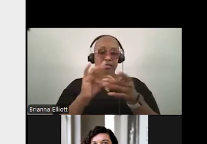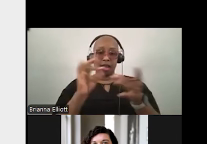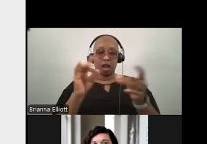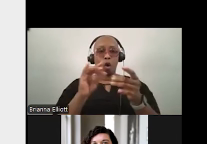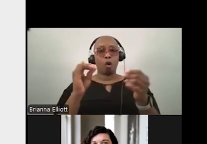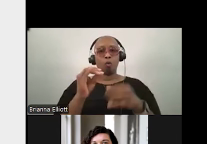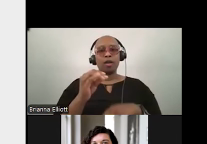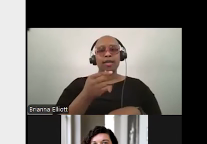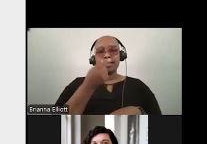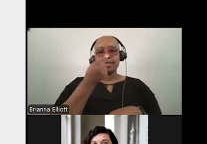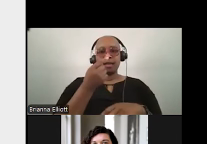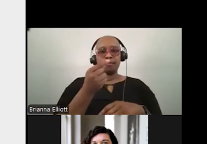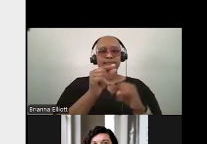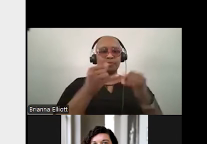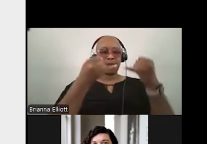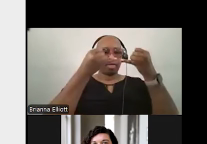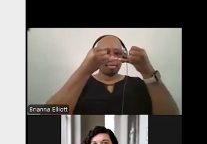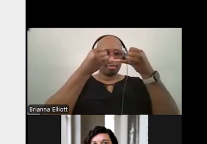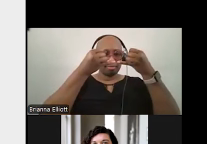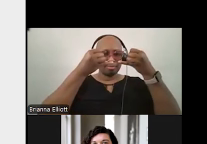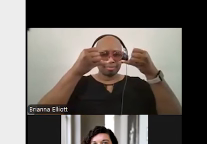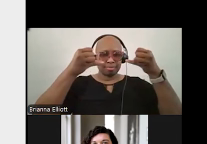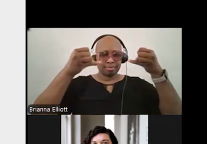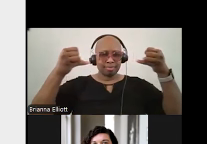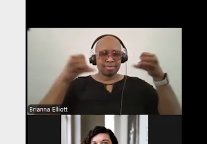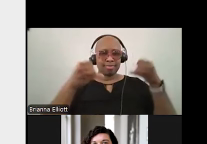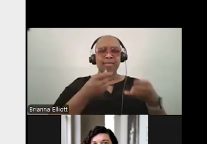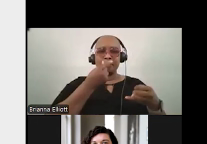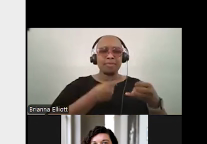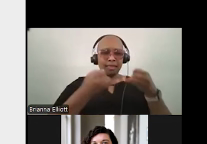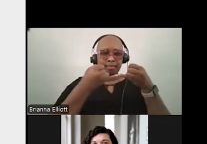mark that as decorative and a screen reader would know to just skip over it. They don't need to do